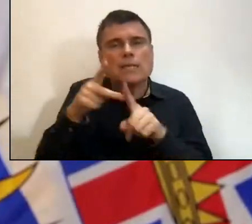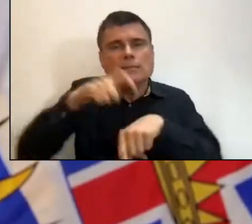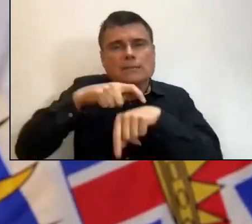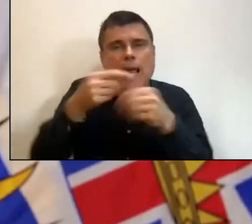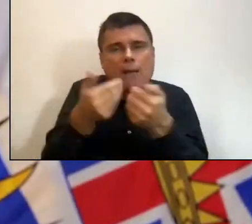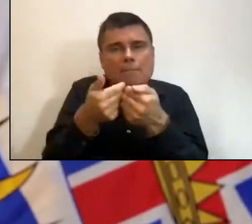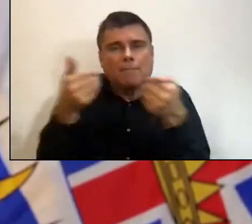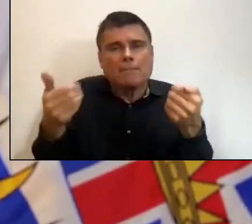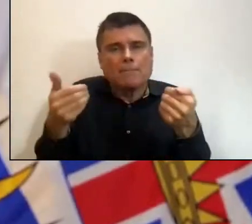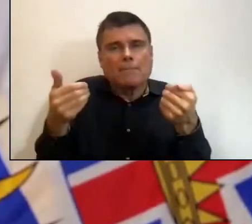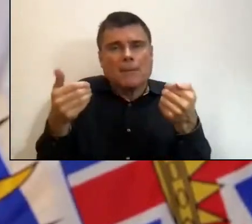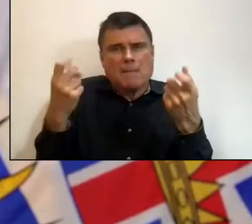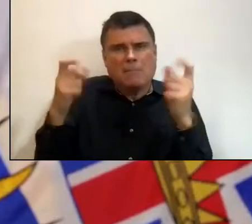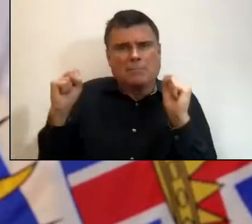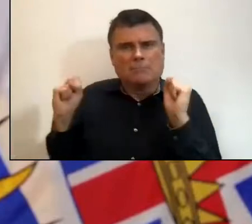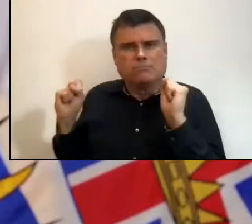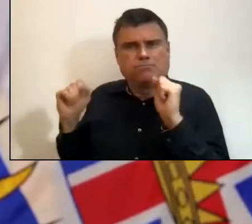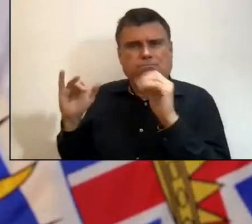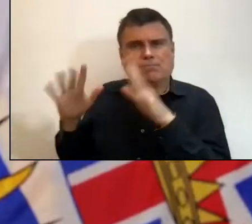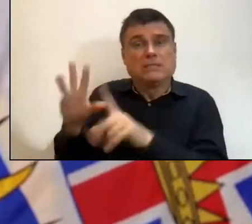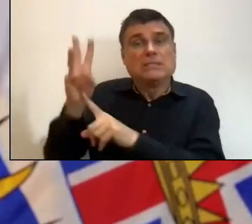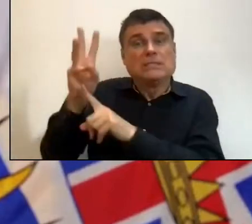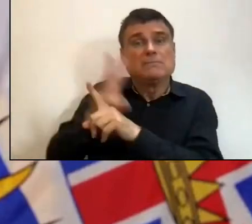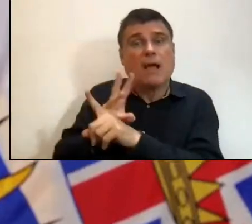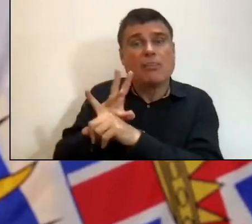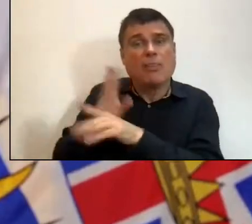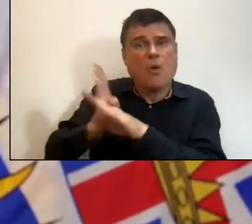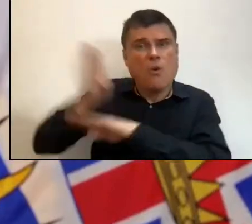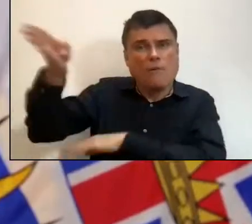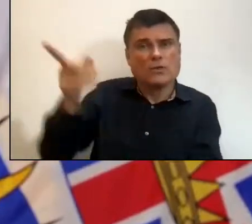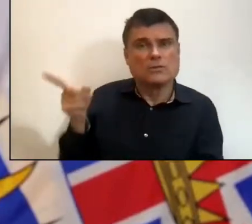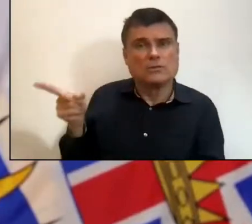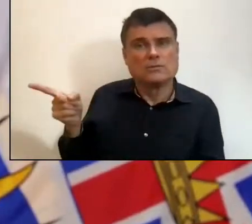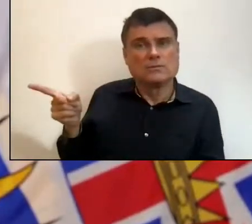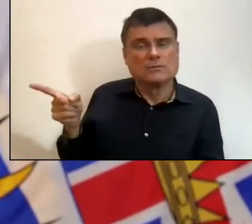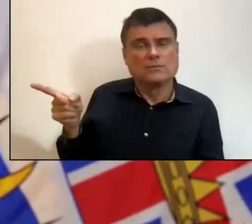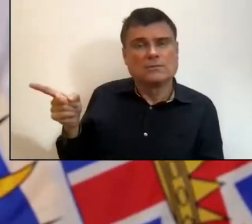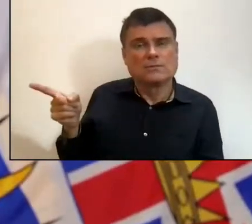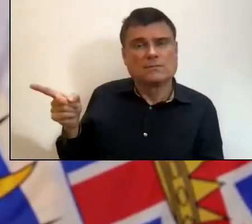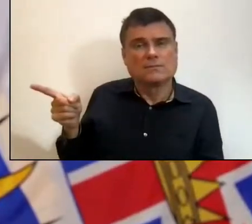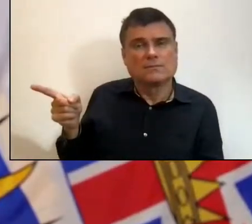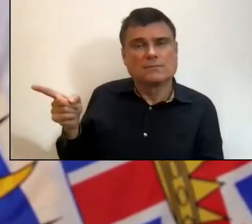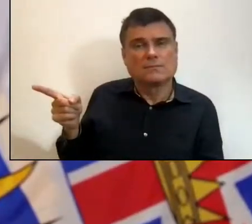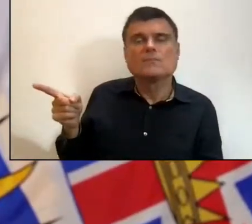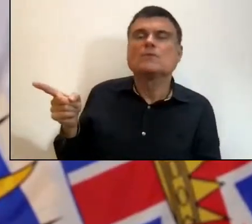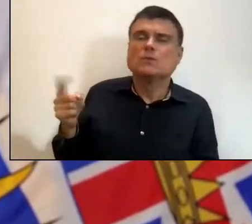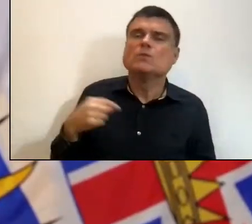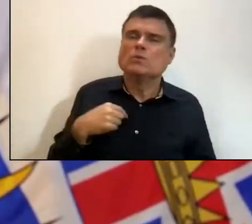So we are working on this. I think we also and you heard me talk about this last week, we